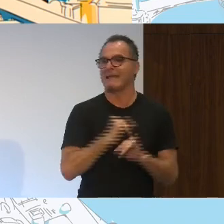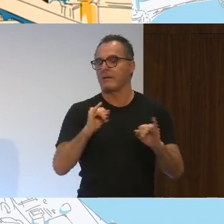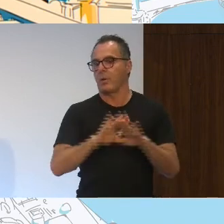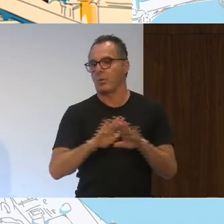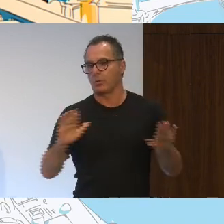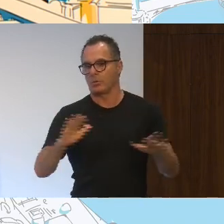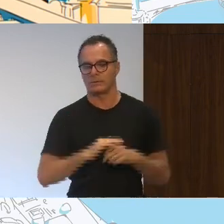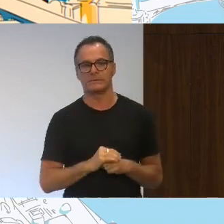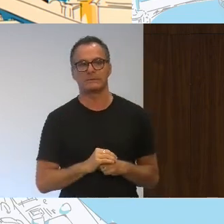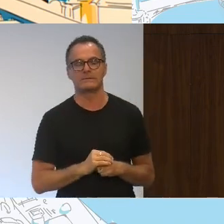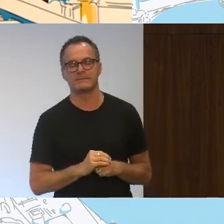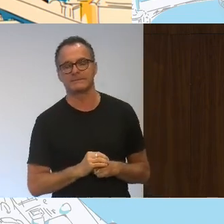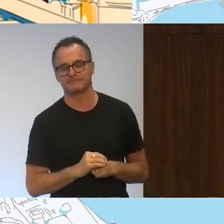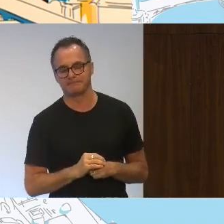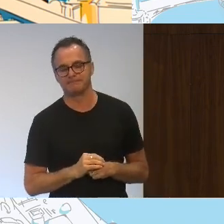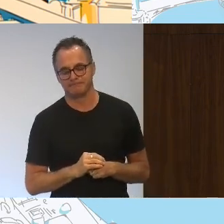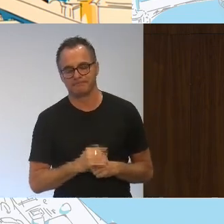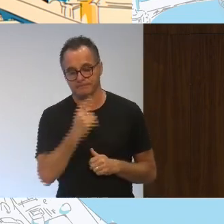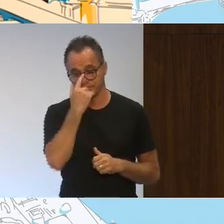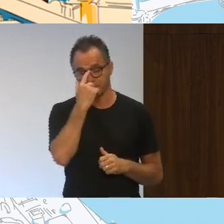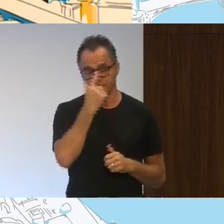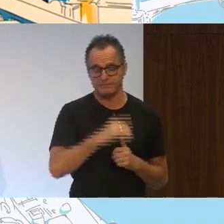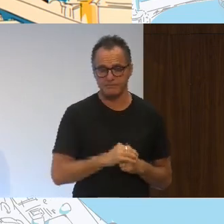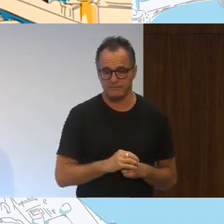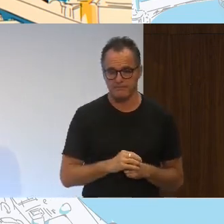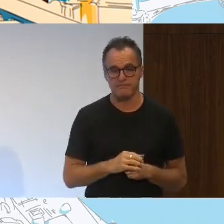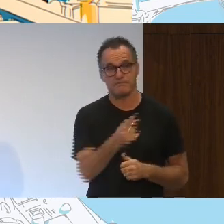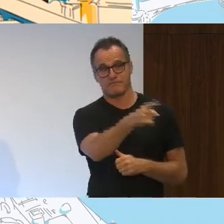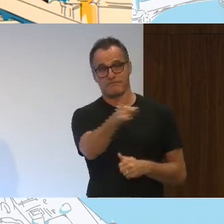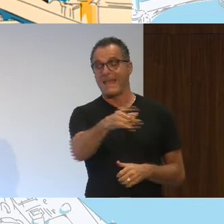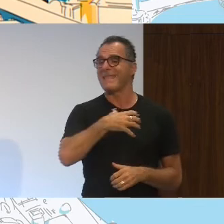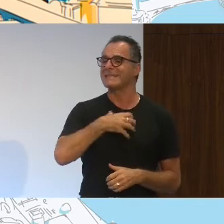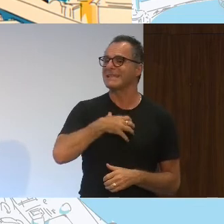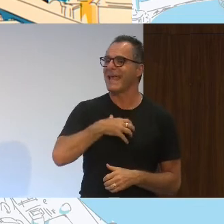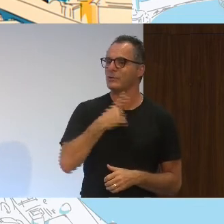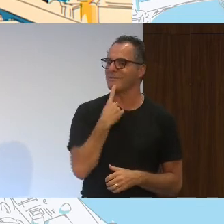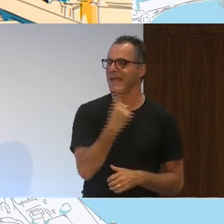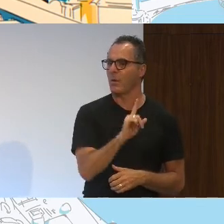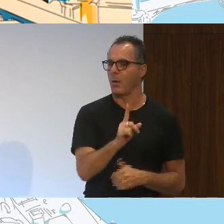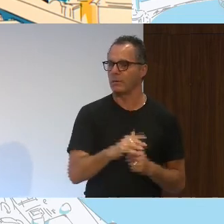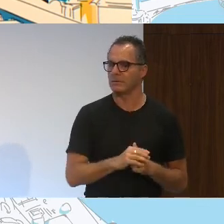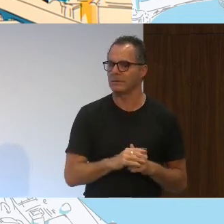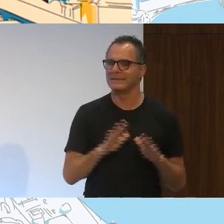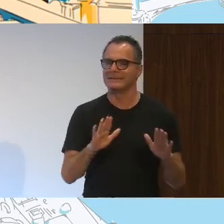So that I mean, some of them know it. One of the things they scared of is saying it. They think it kind of weakens them in some ways.